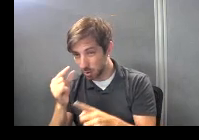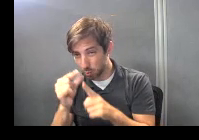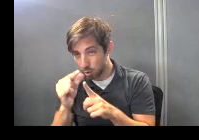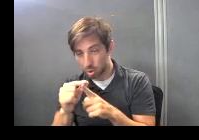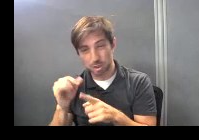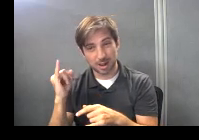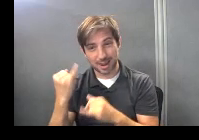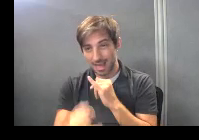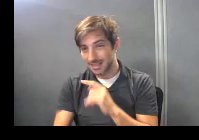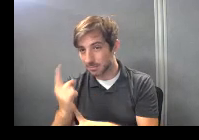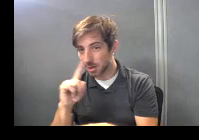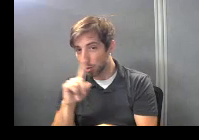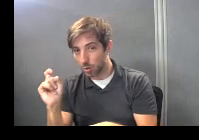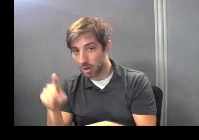ANYONE WANTS TO THROW?